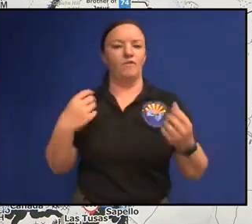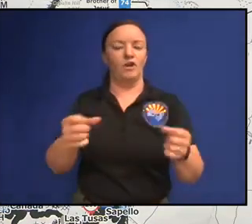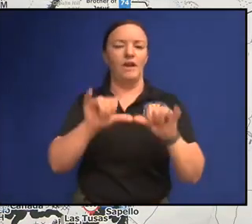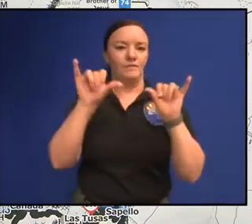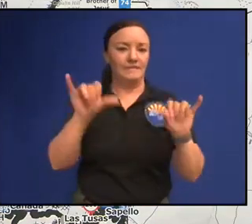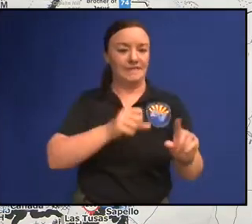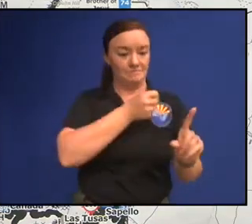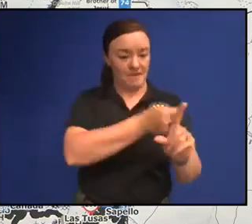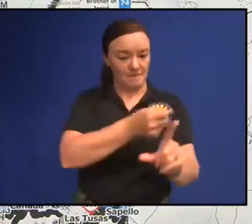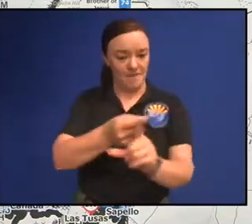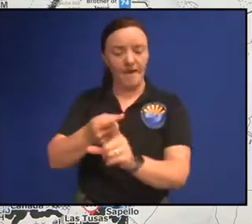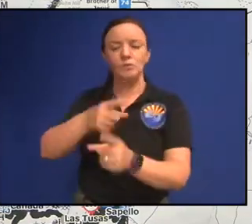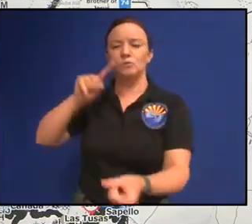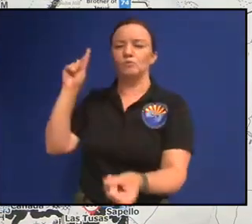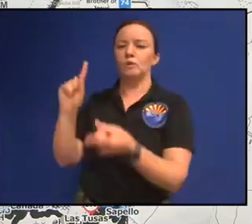IMPACTS TO COMMUNITIES.